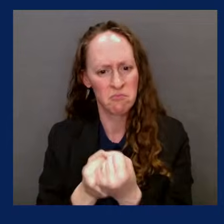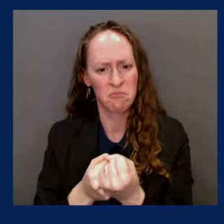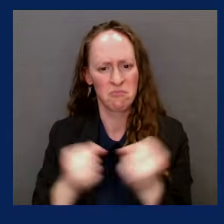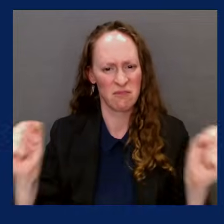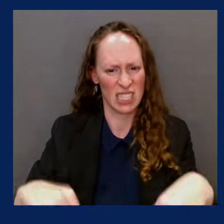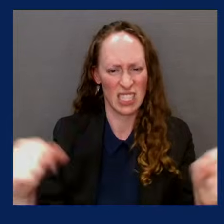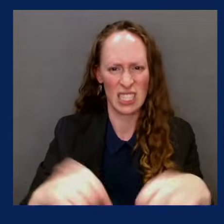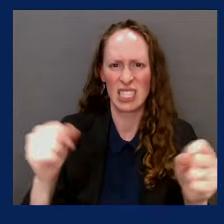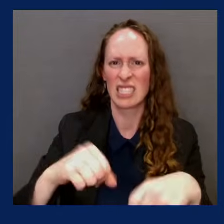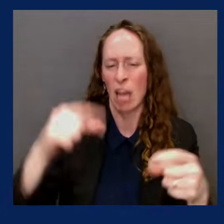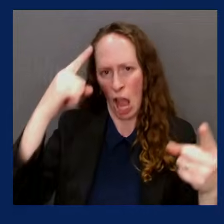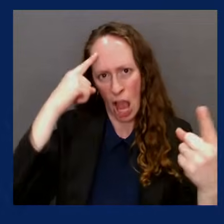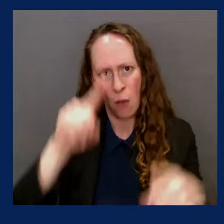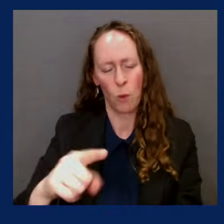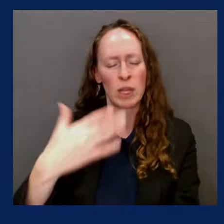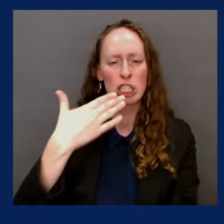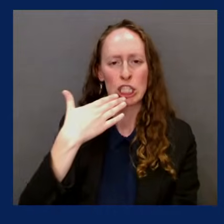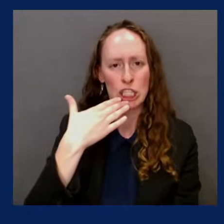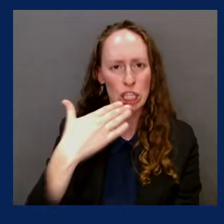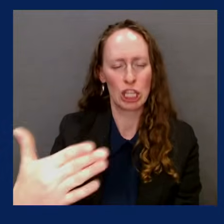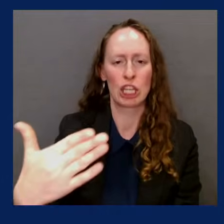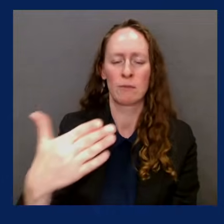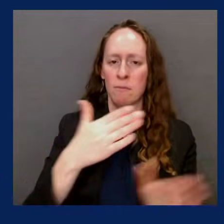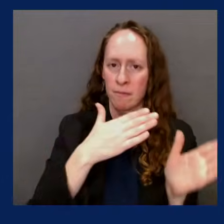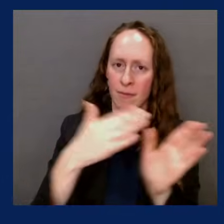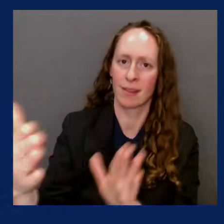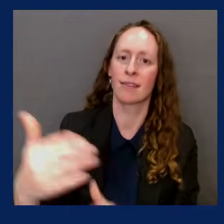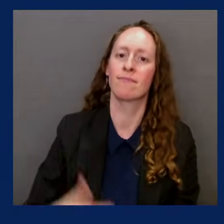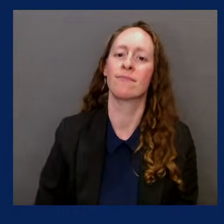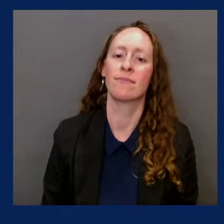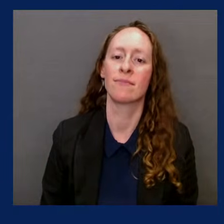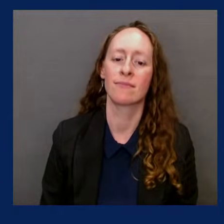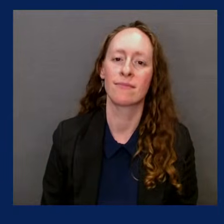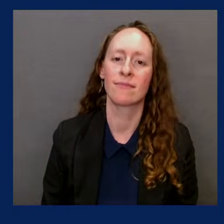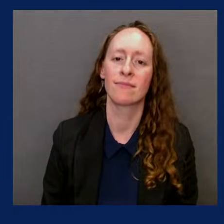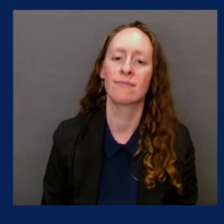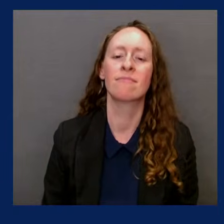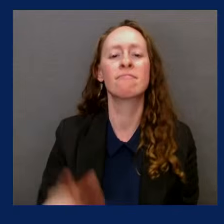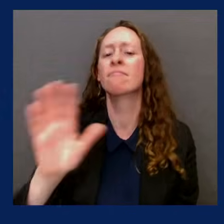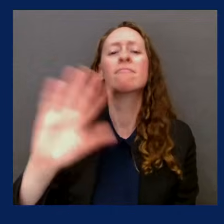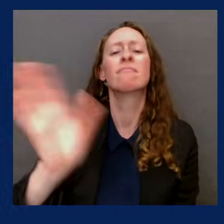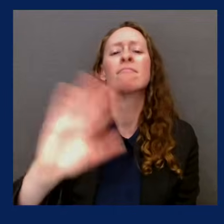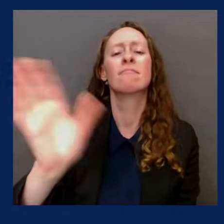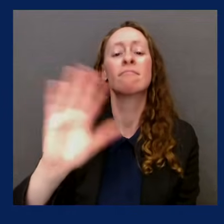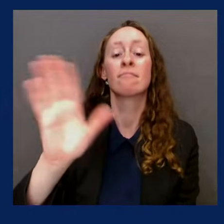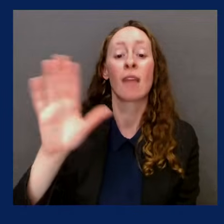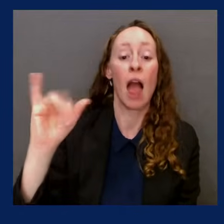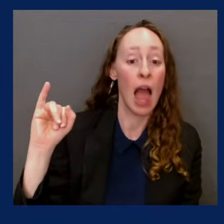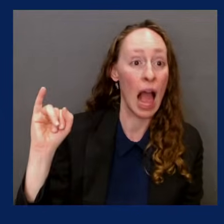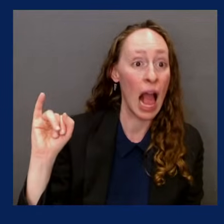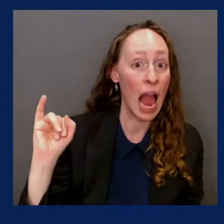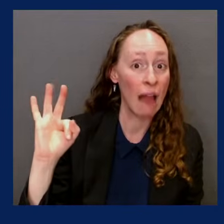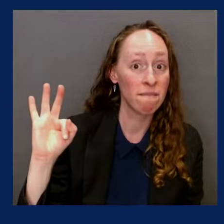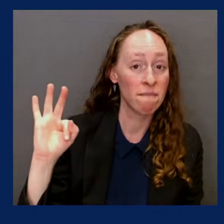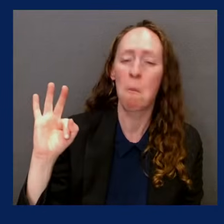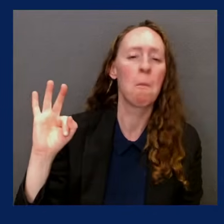So, the question is not if but when and I -- and Joe Joe told us that they -- we got a new Speaker